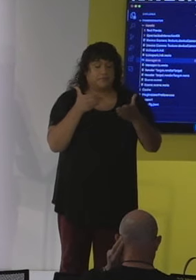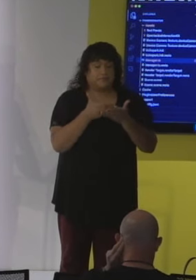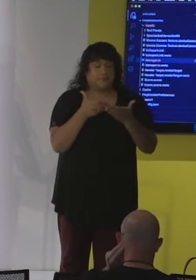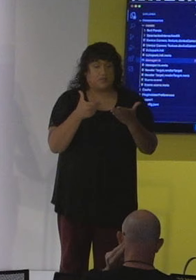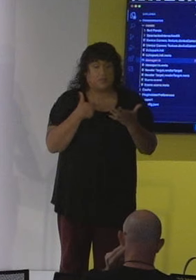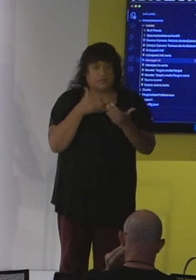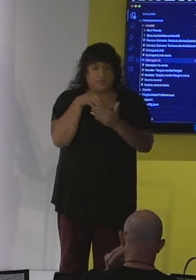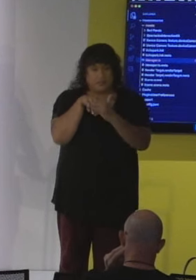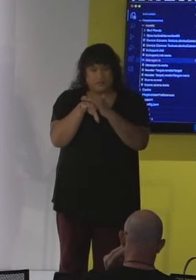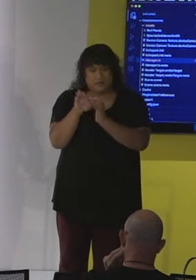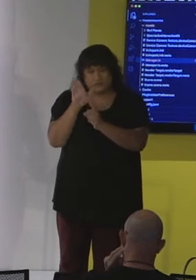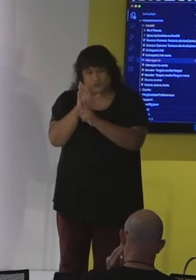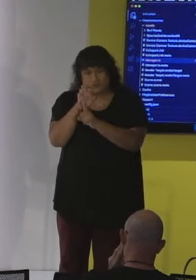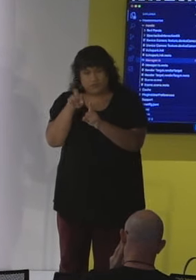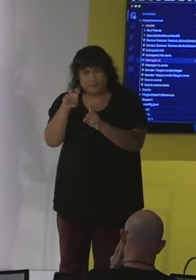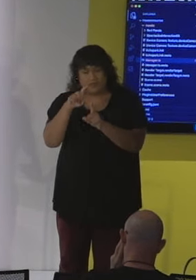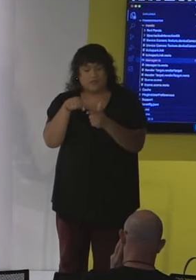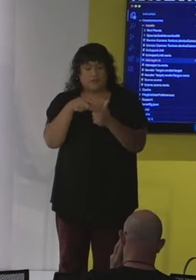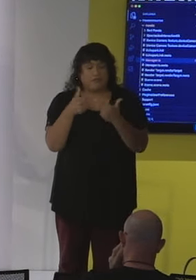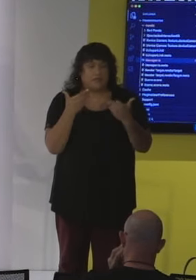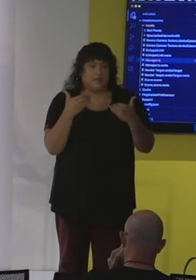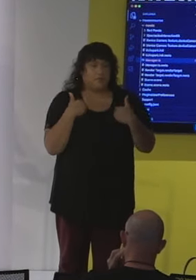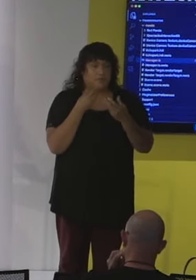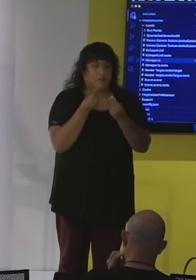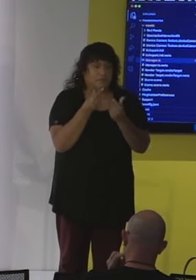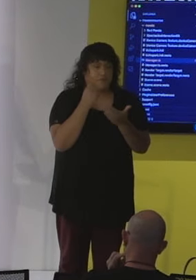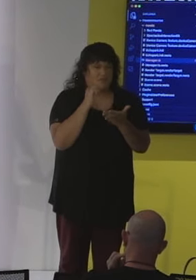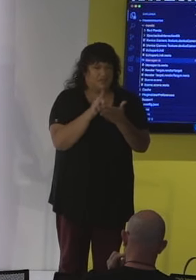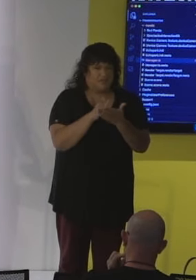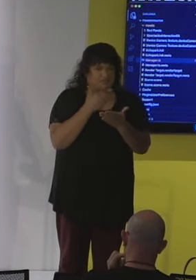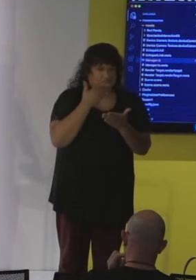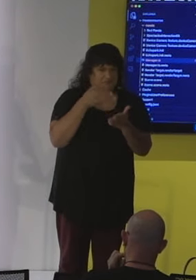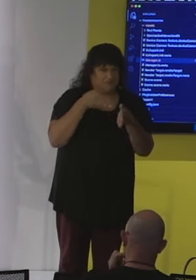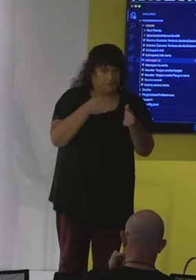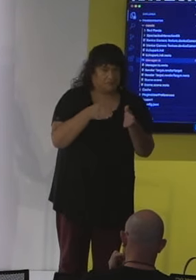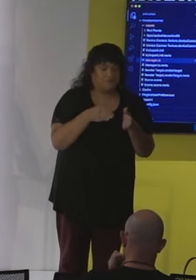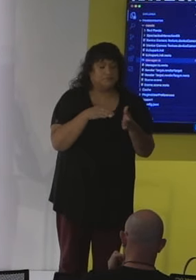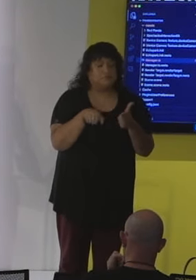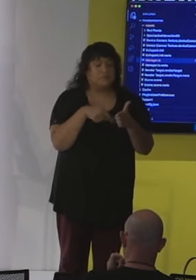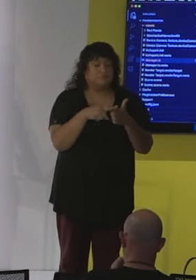And then, there's a property already that's just a back direction. Then, let's do that here.